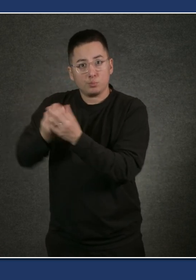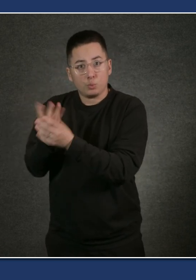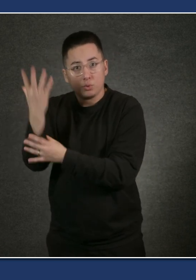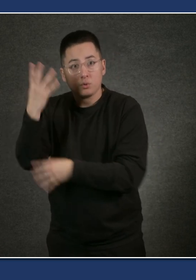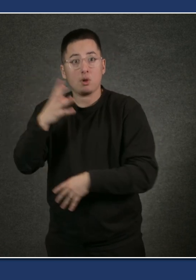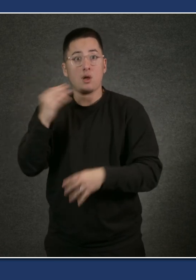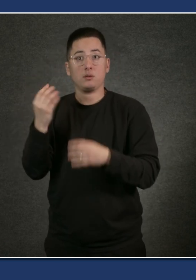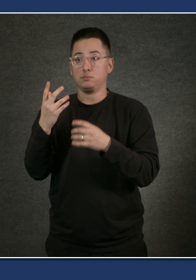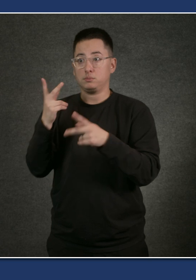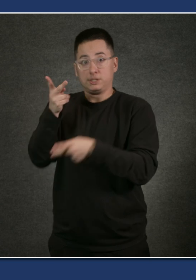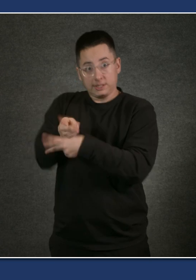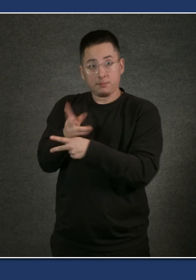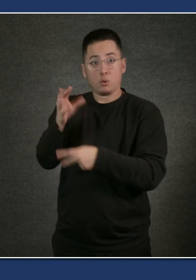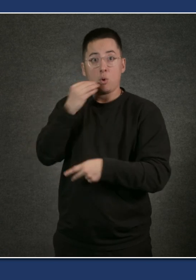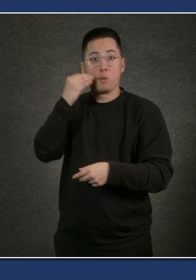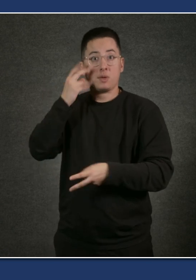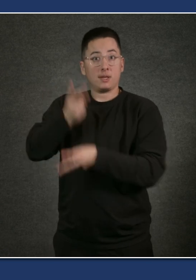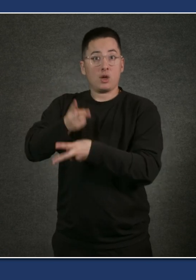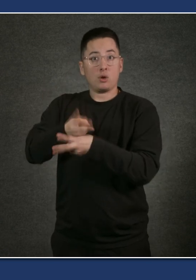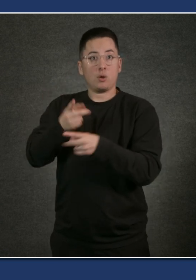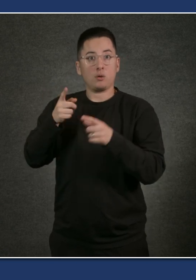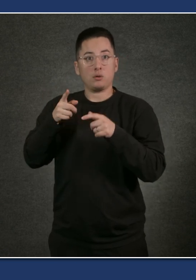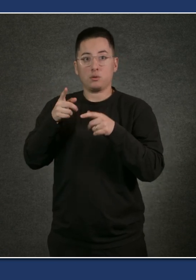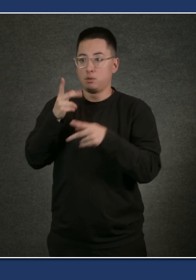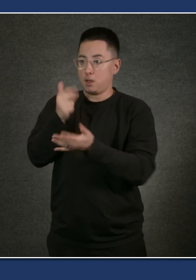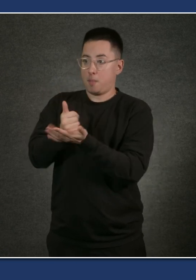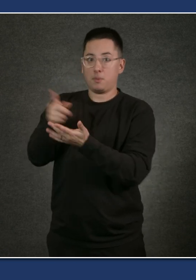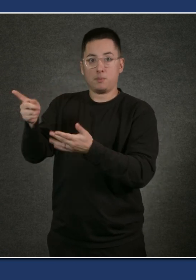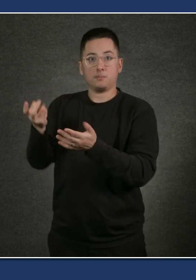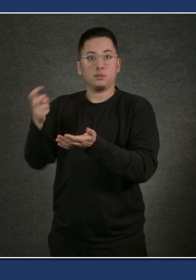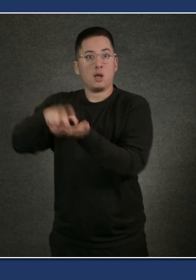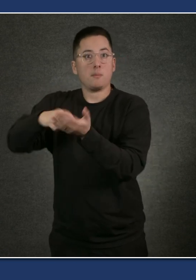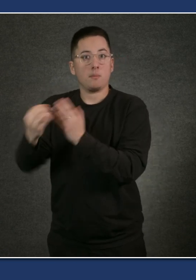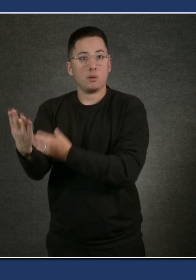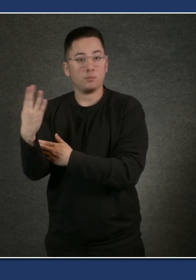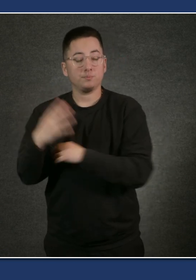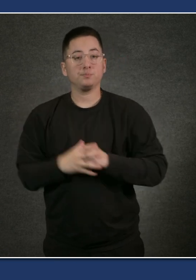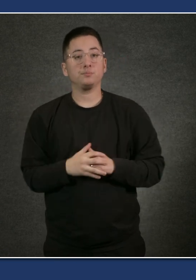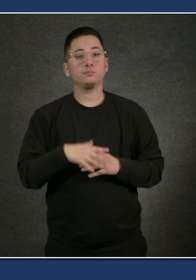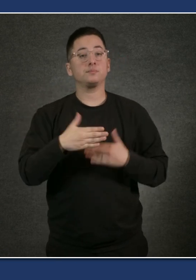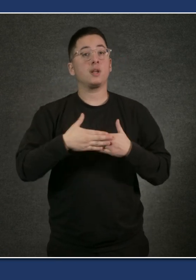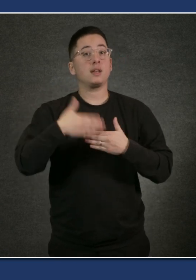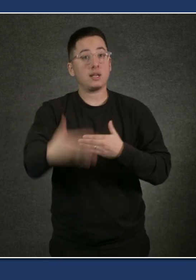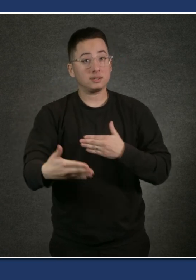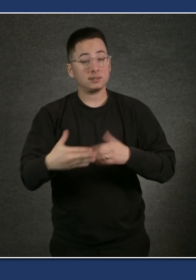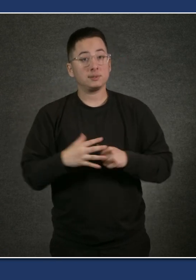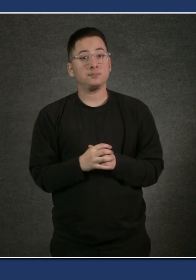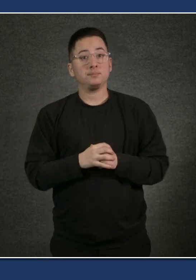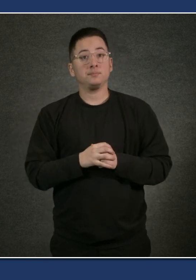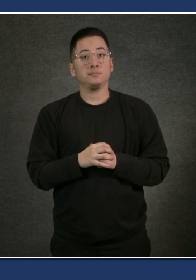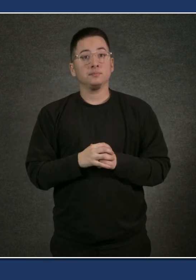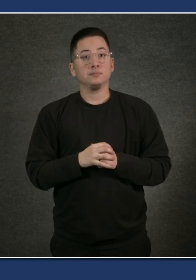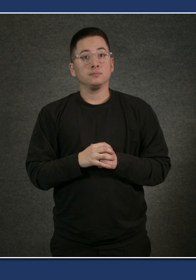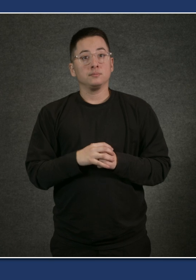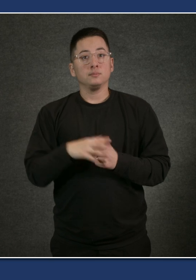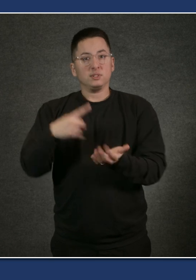Next, let's discuss coverage for noncovered health services, such as adaptive fitness.